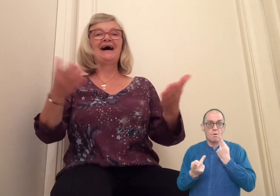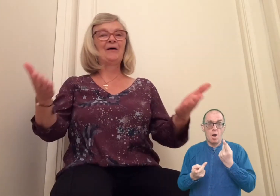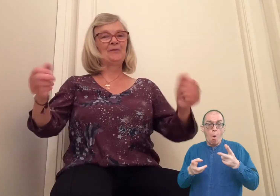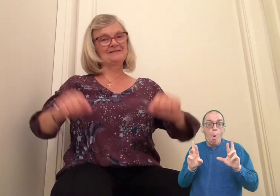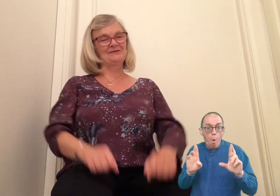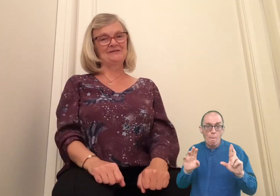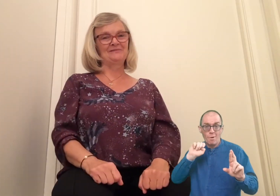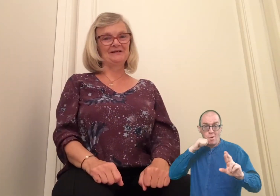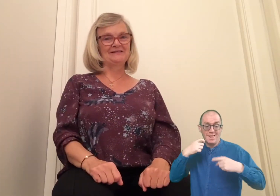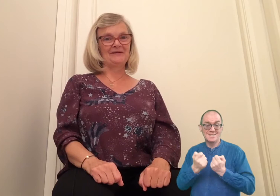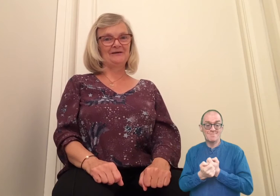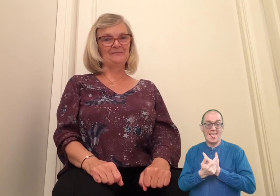I hope it's going to make you smile.